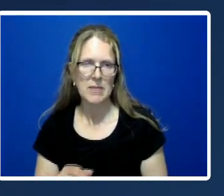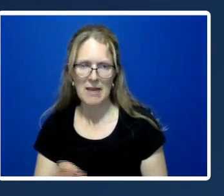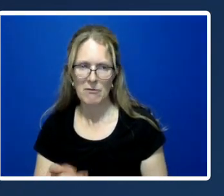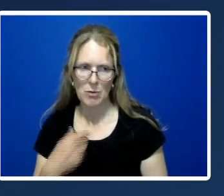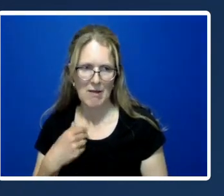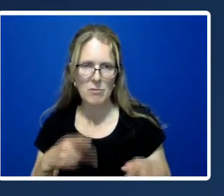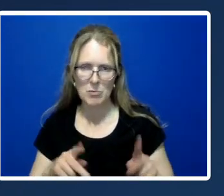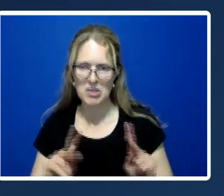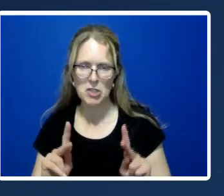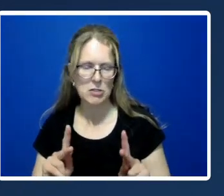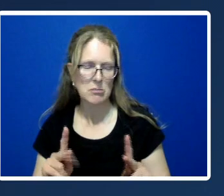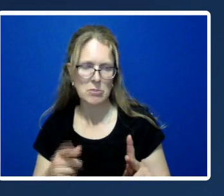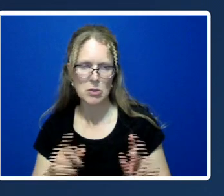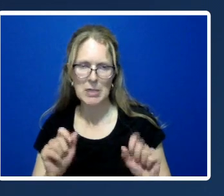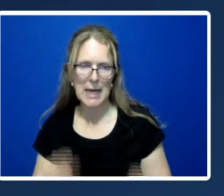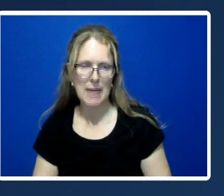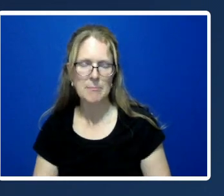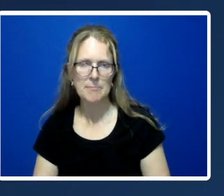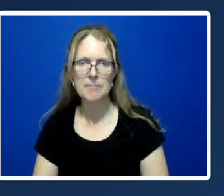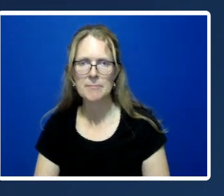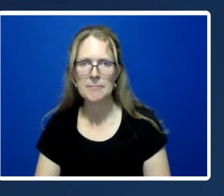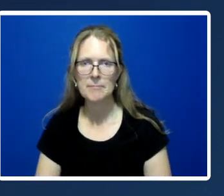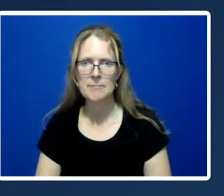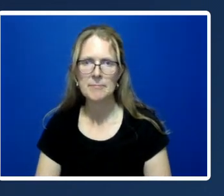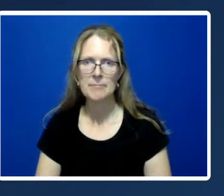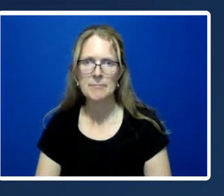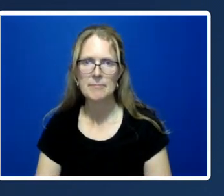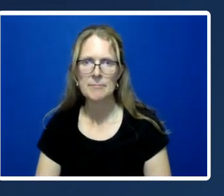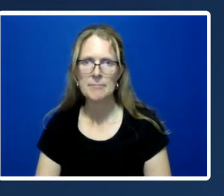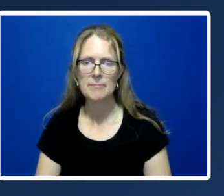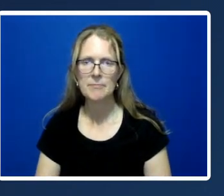Robbie Davis: I can -- I'll add that there are 4-H programs,